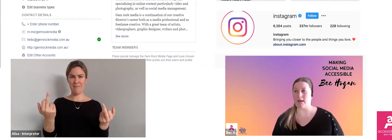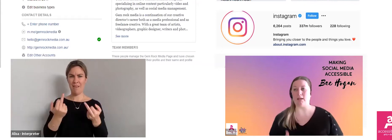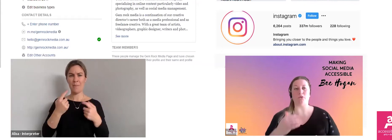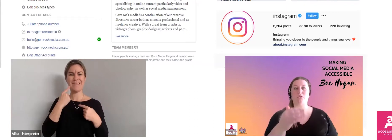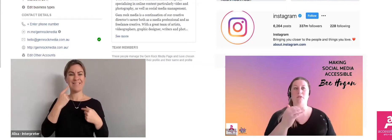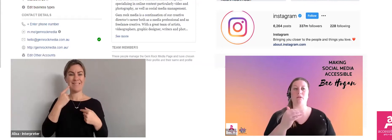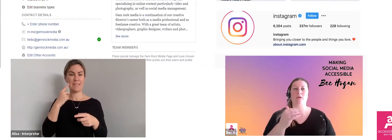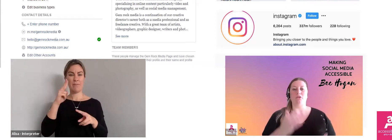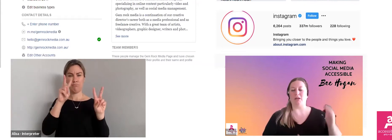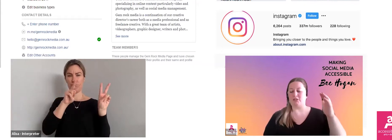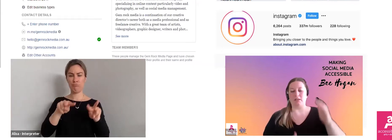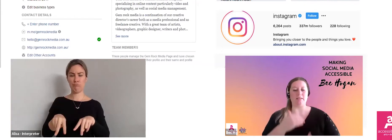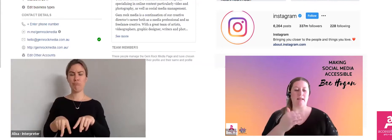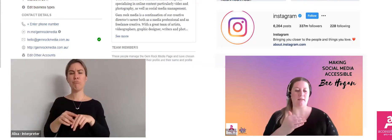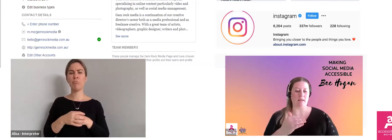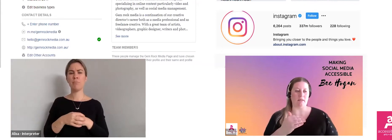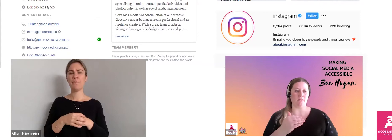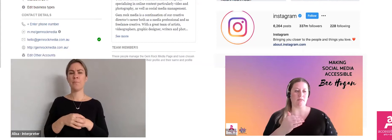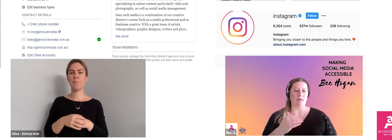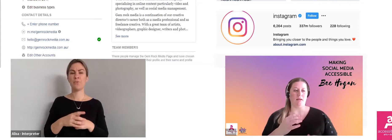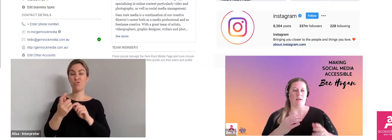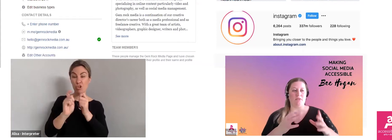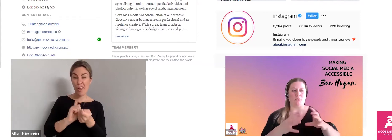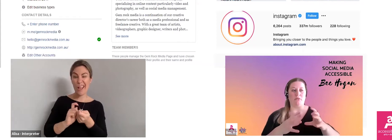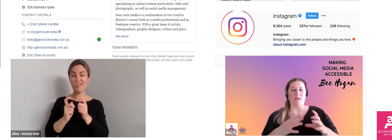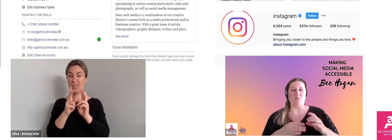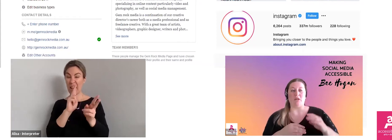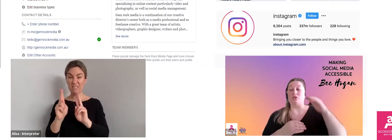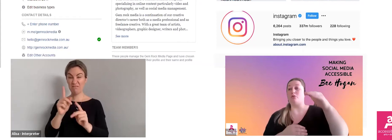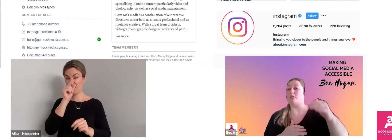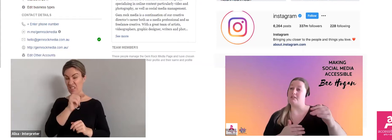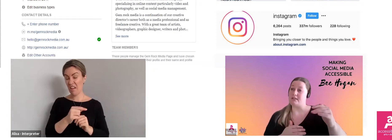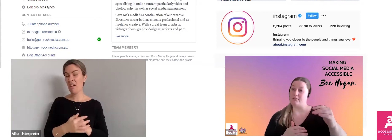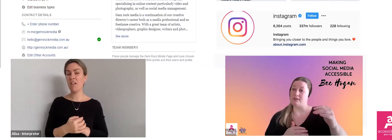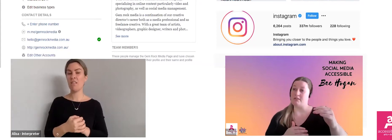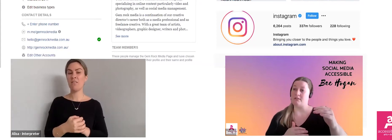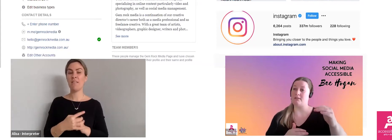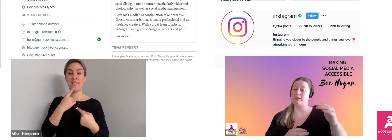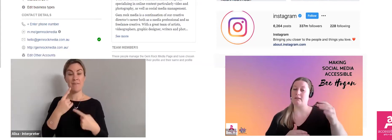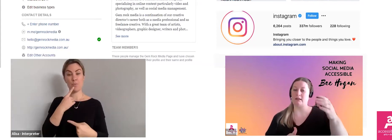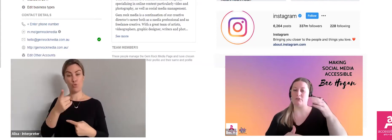You can change things, edit things, so the information you want is at the front.